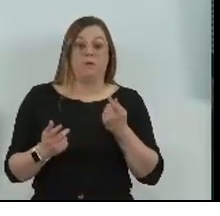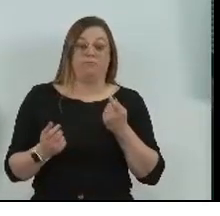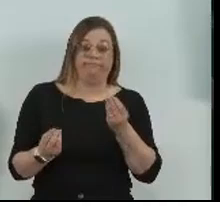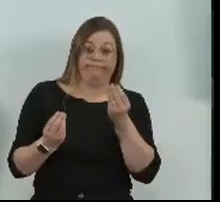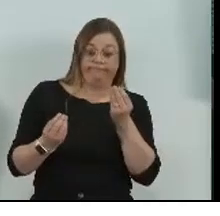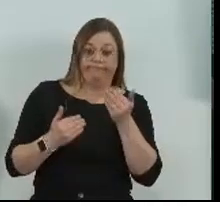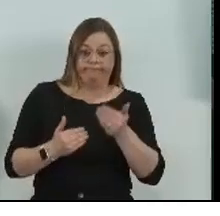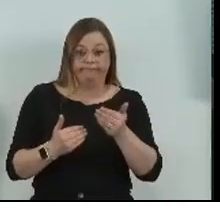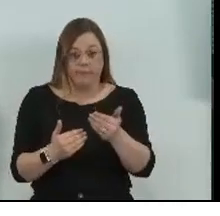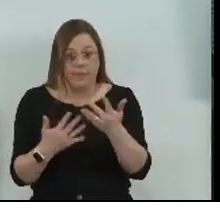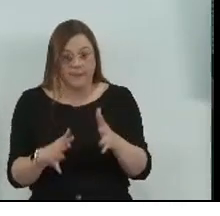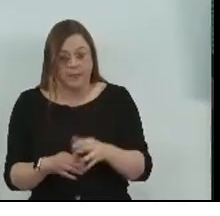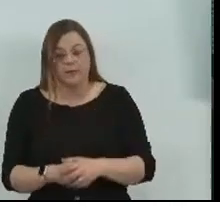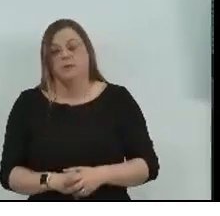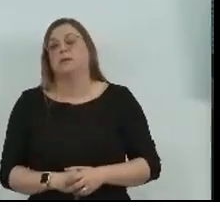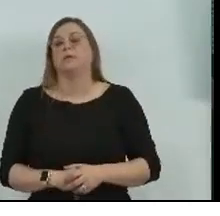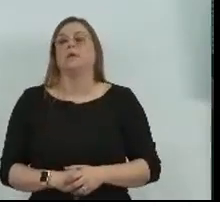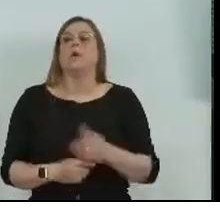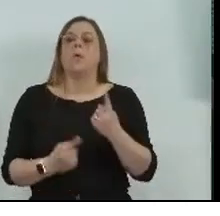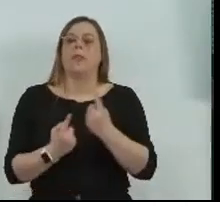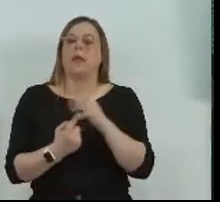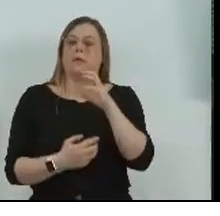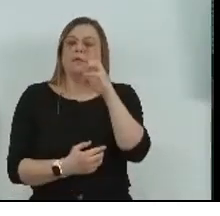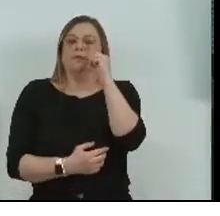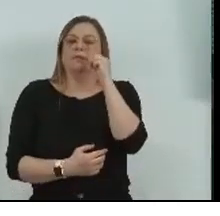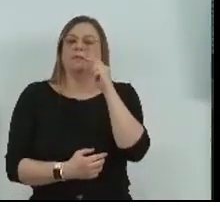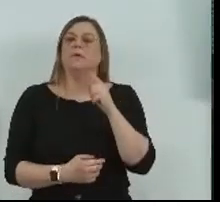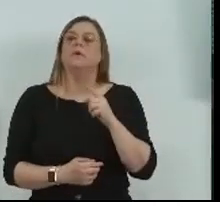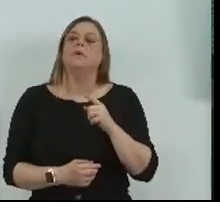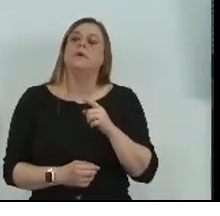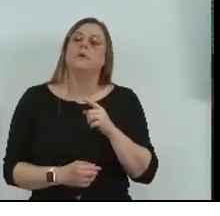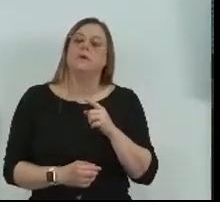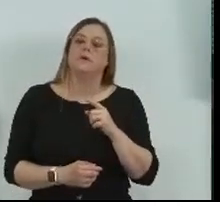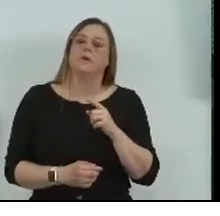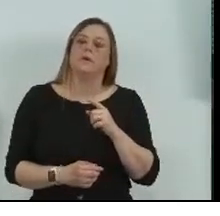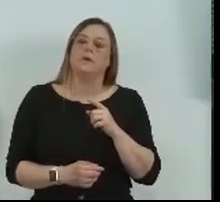I think the one takeaway I had with a few of our athletes, which we spoke about, was